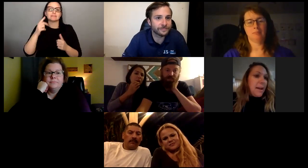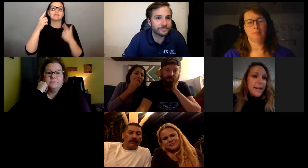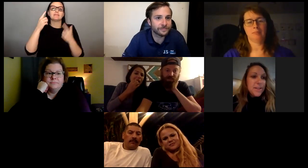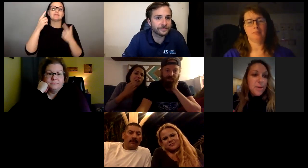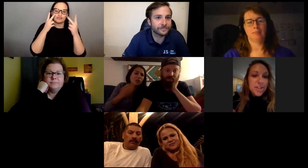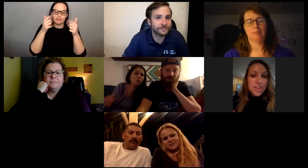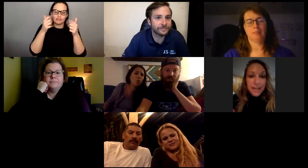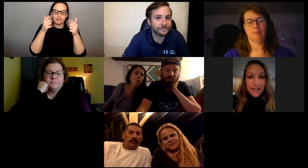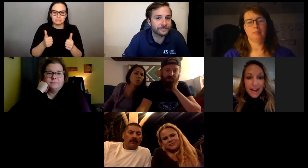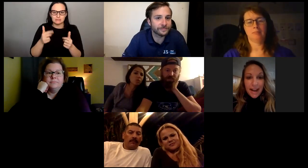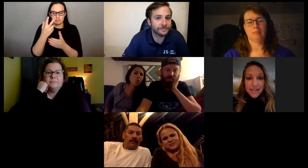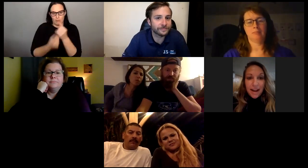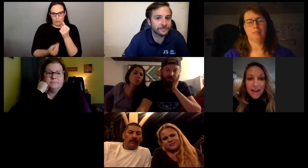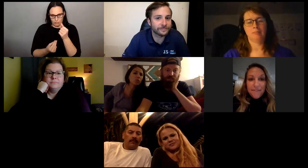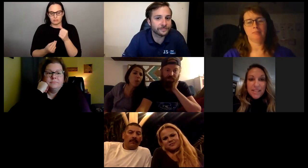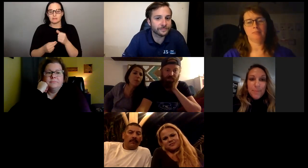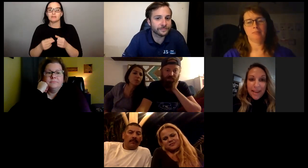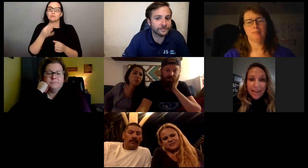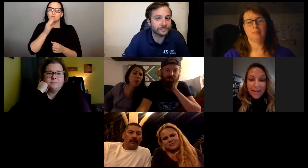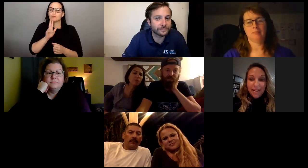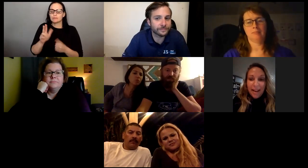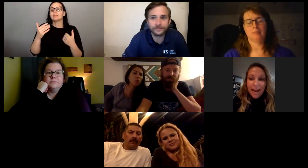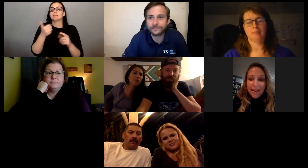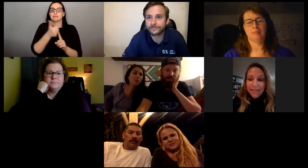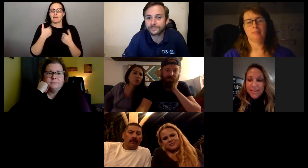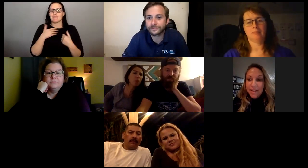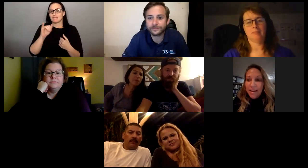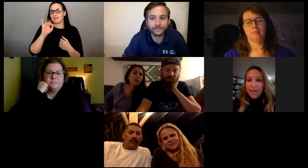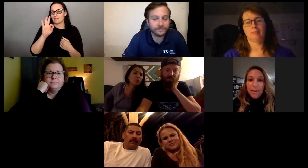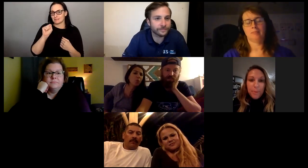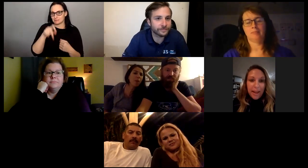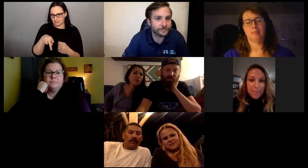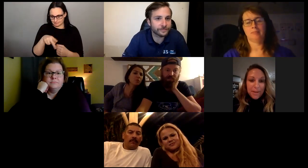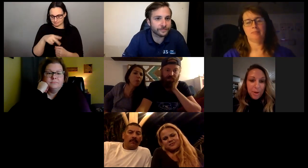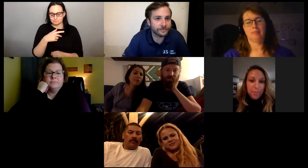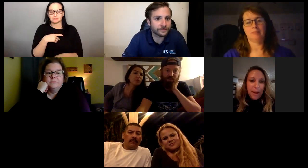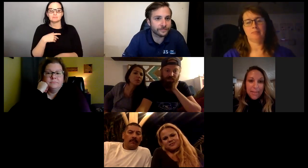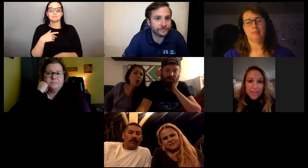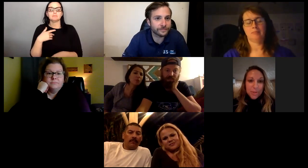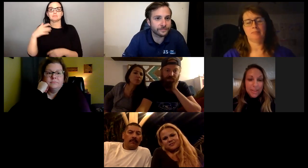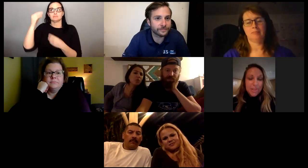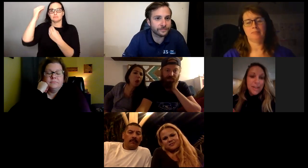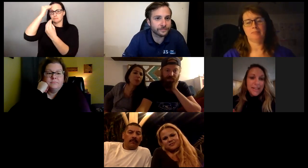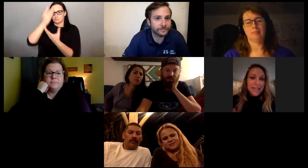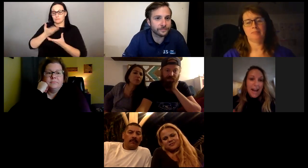he is almost three he has an ifsp and we have been told by the school